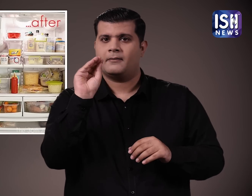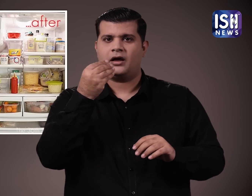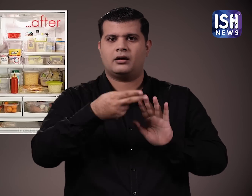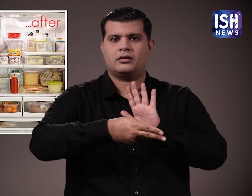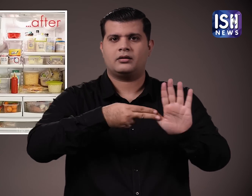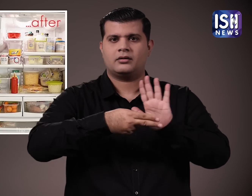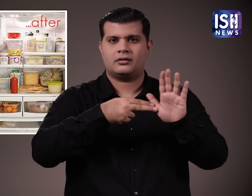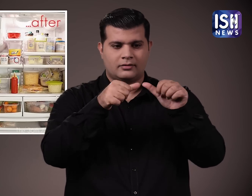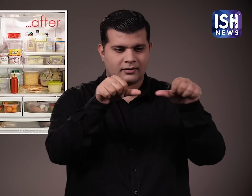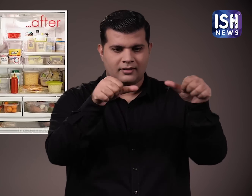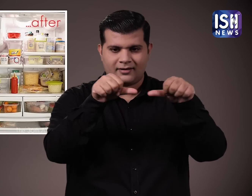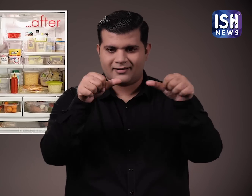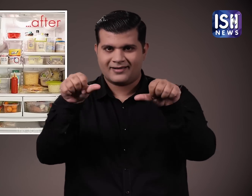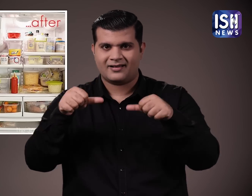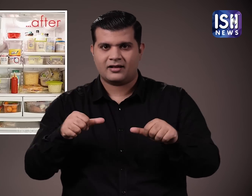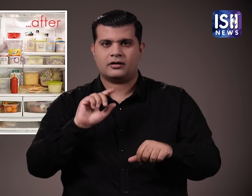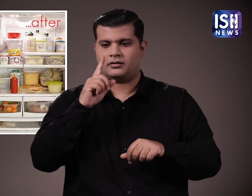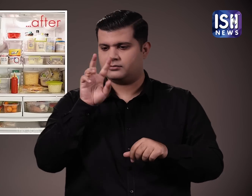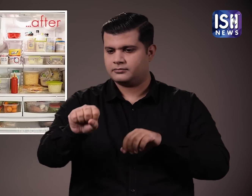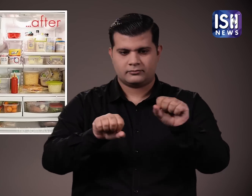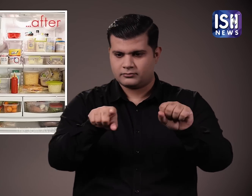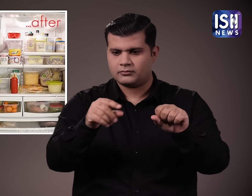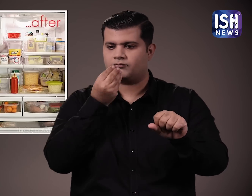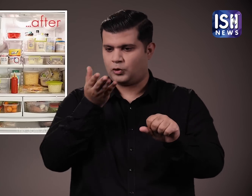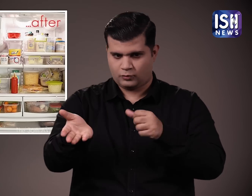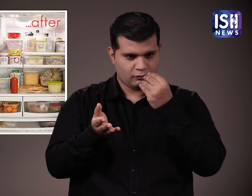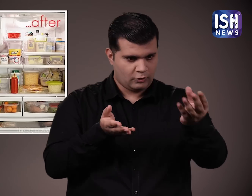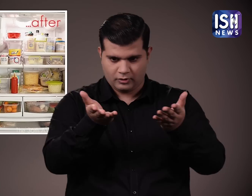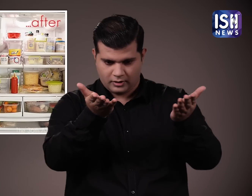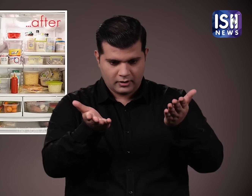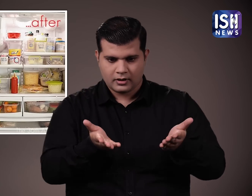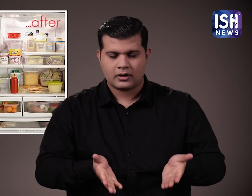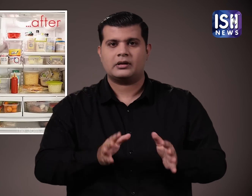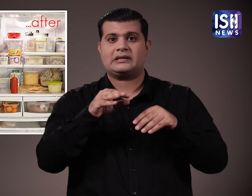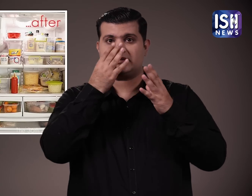then label the containers so that you can find it easily.